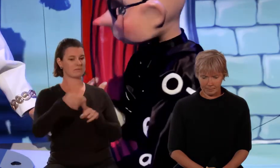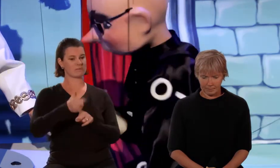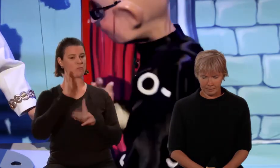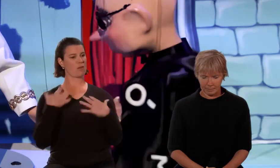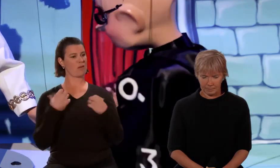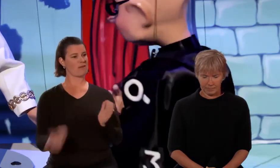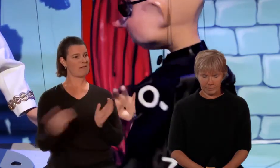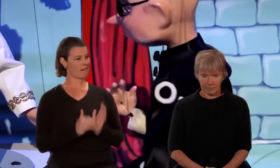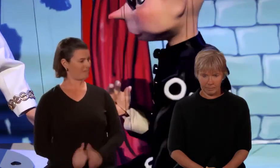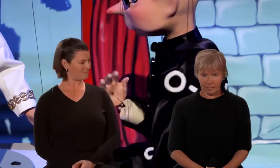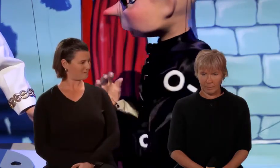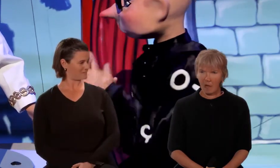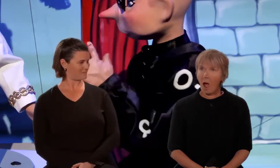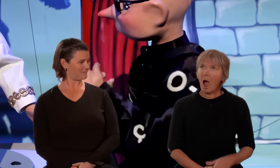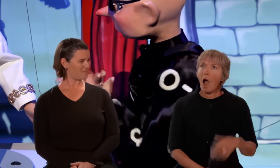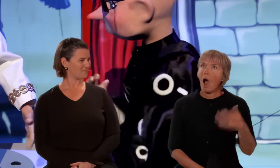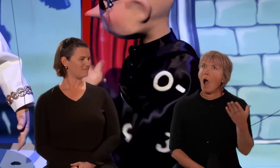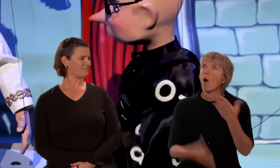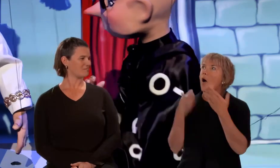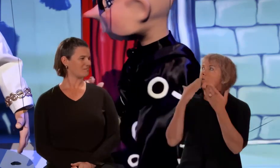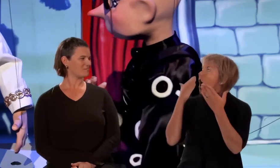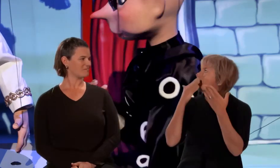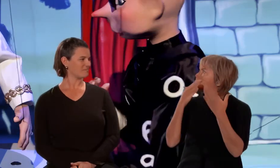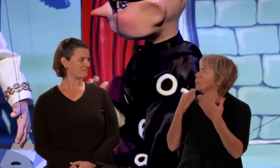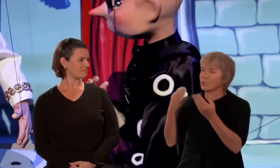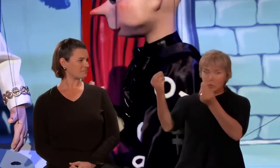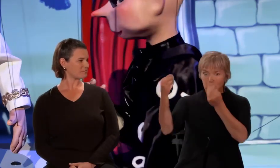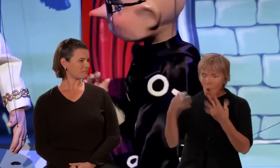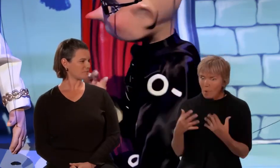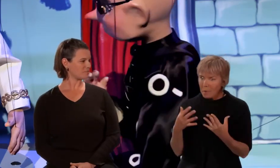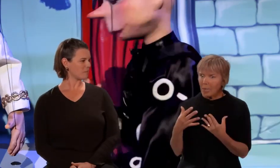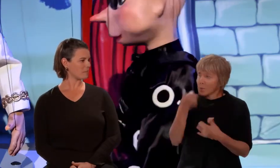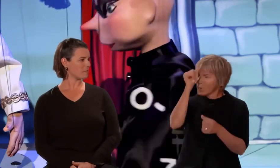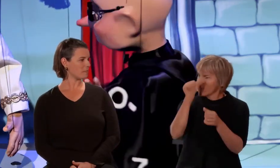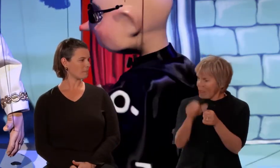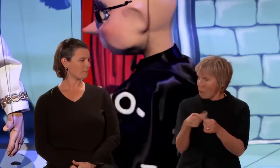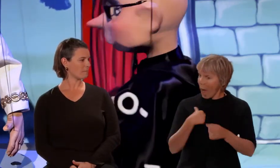[mathematician] I am glad you mentioned all these things I have figured out for you since 1907.